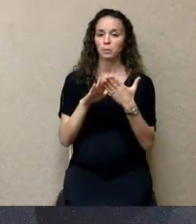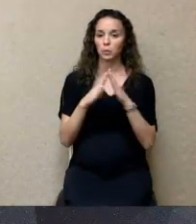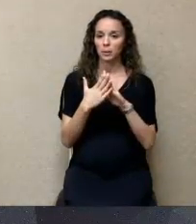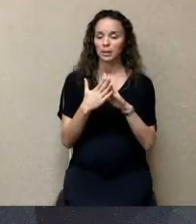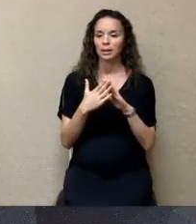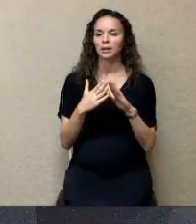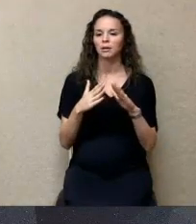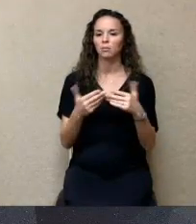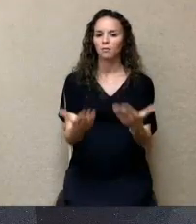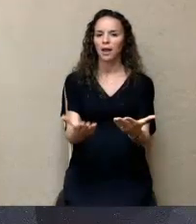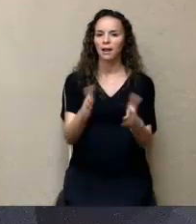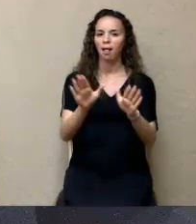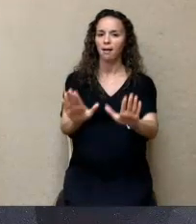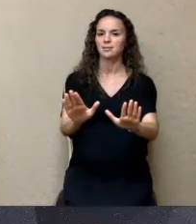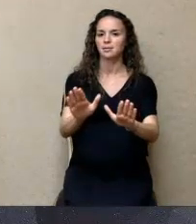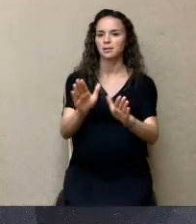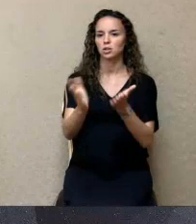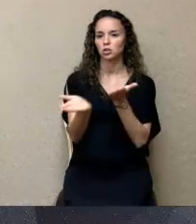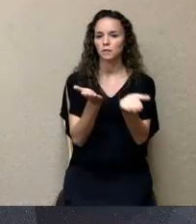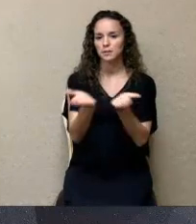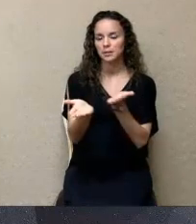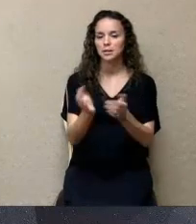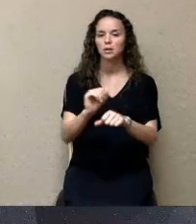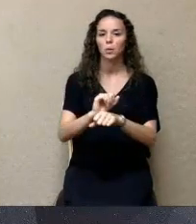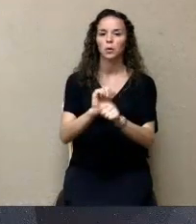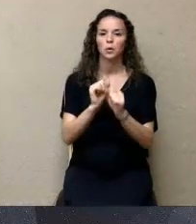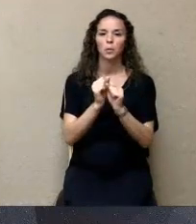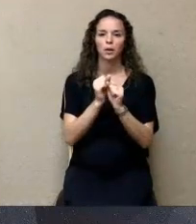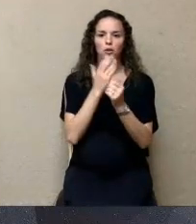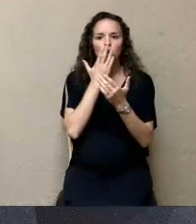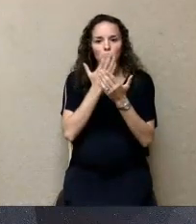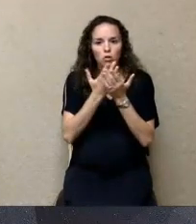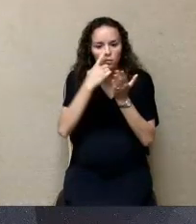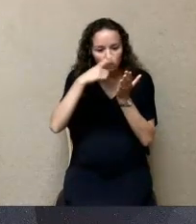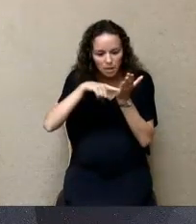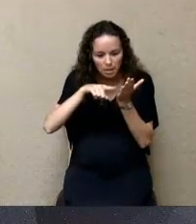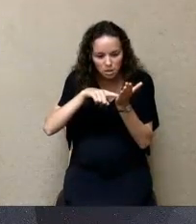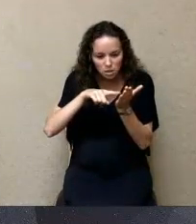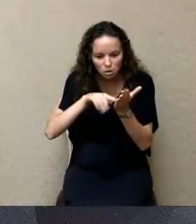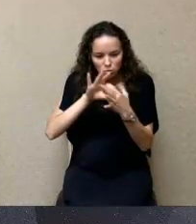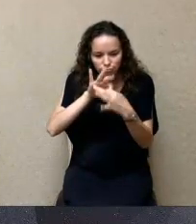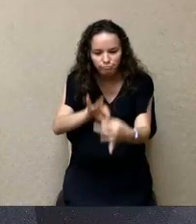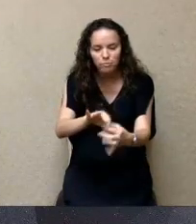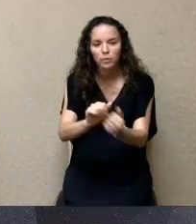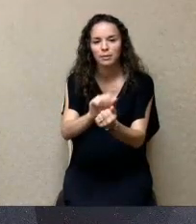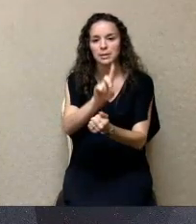services and how do we provide or work on great research related to disabilities.